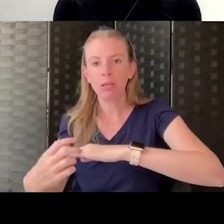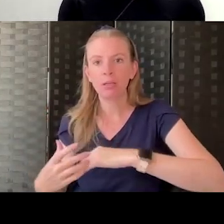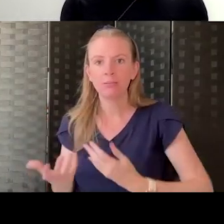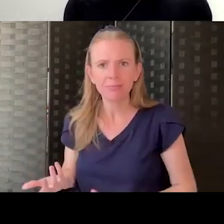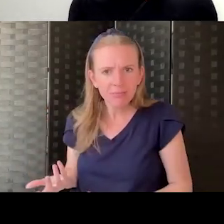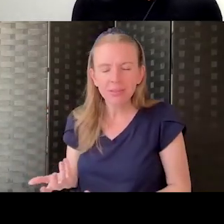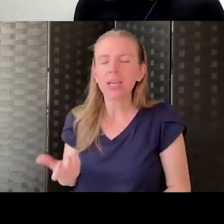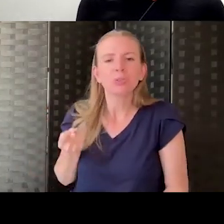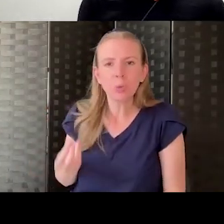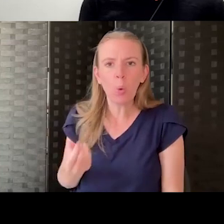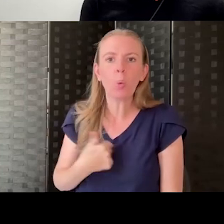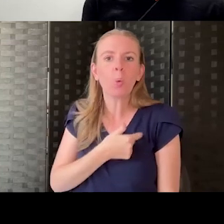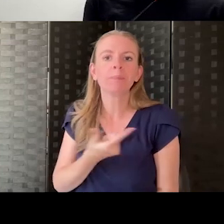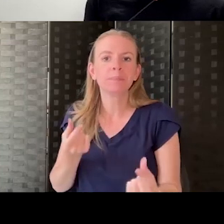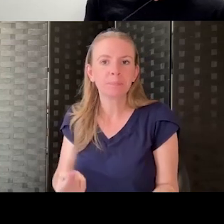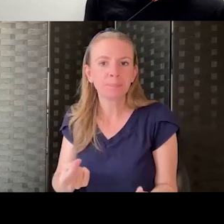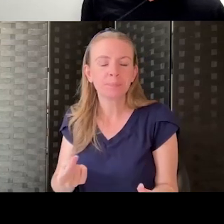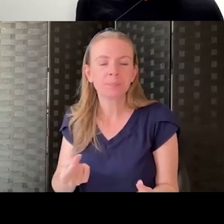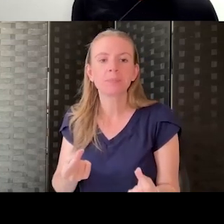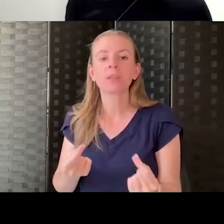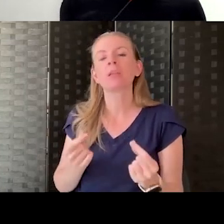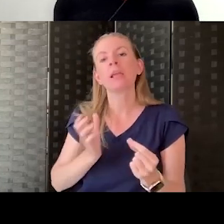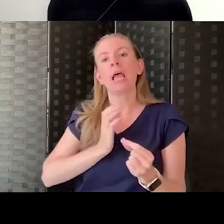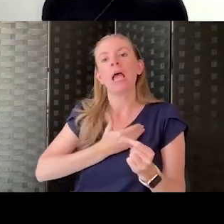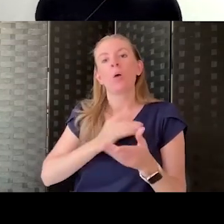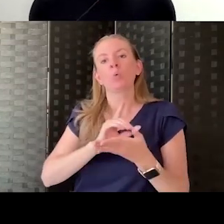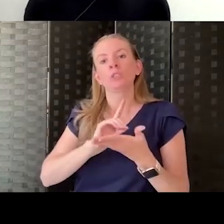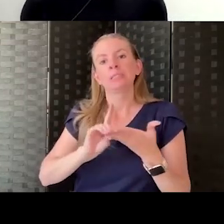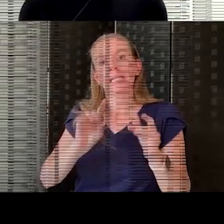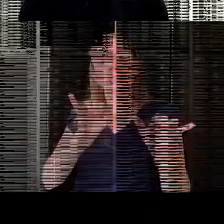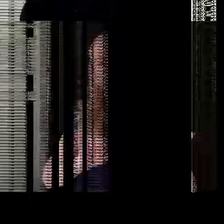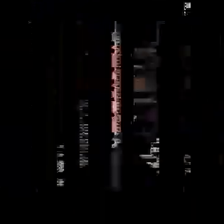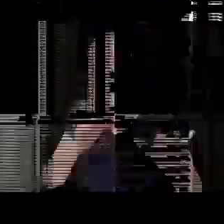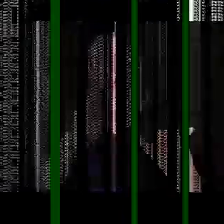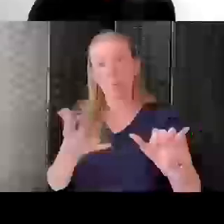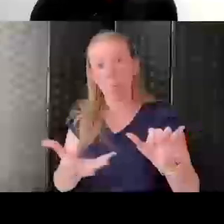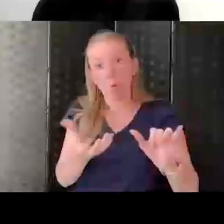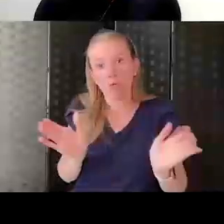What we want to do is inside of our design system we want to promote a semantic first